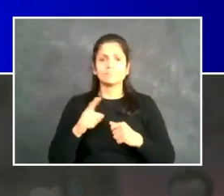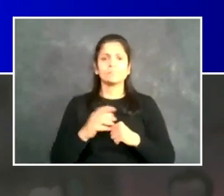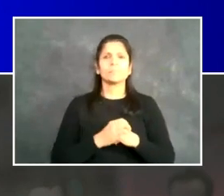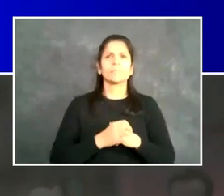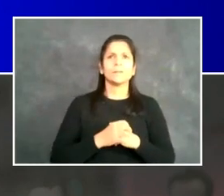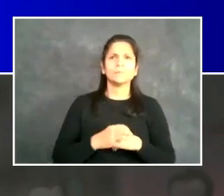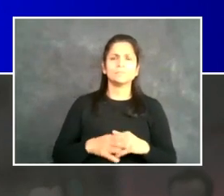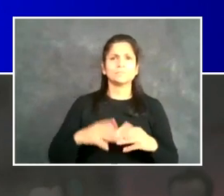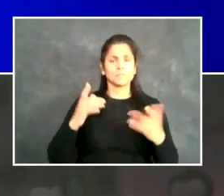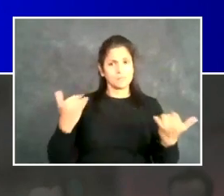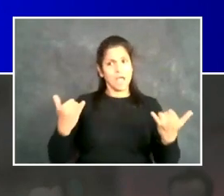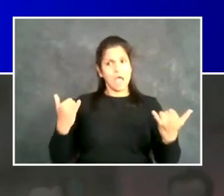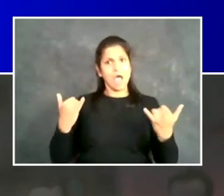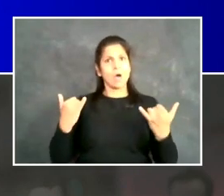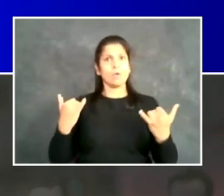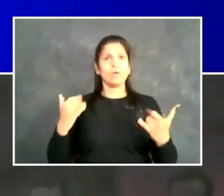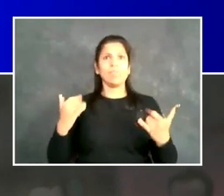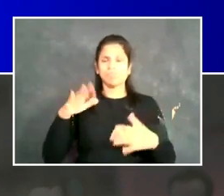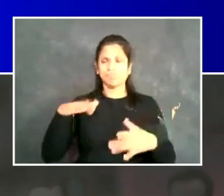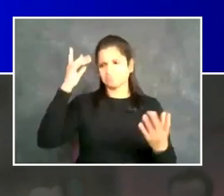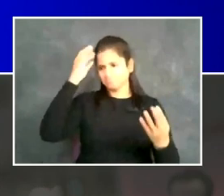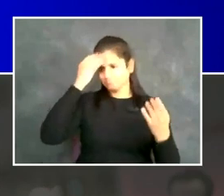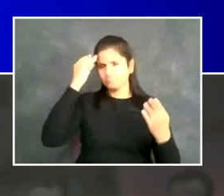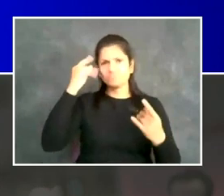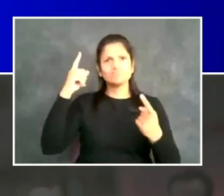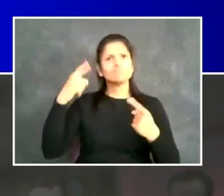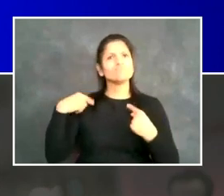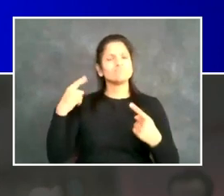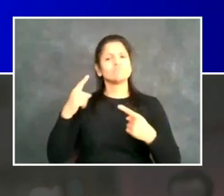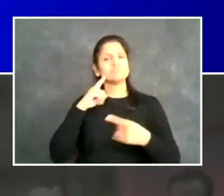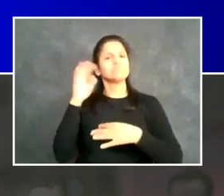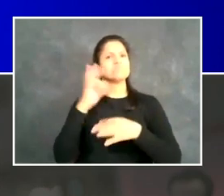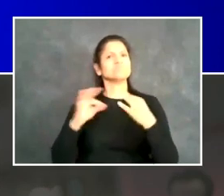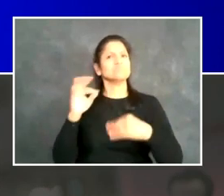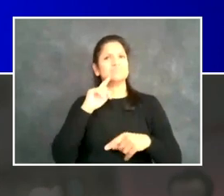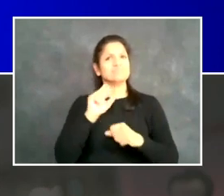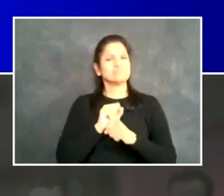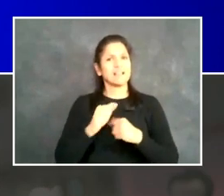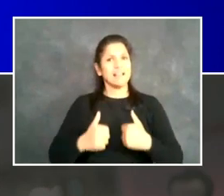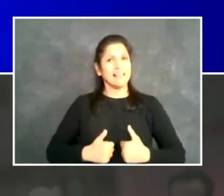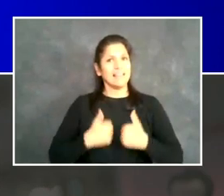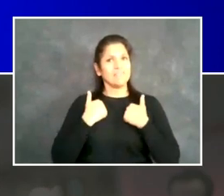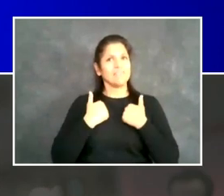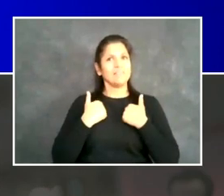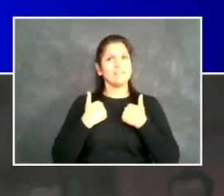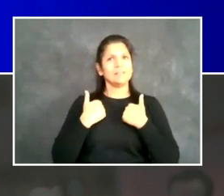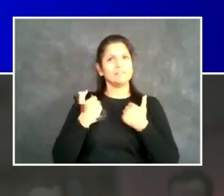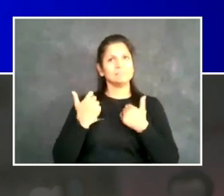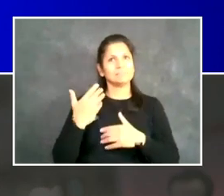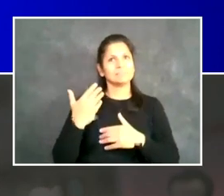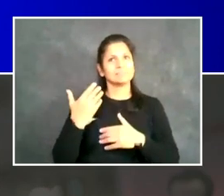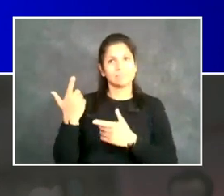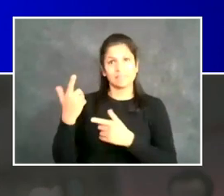BUT THERE ARE OTHER THINGS THAT WE CAN START TO BRING BACK IF ONLY ONLINE FOR NOW LATER IN PERSON.